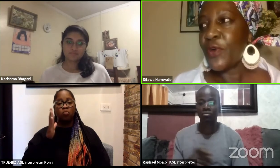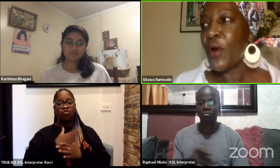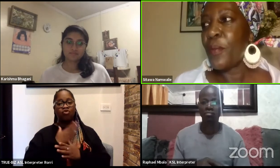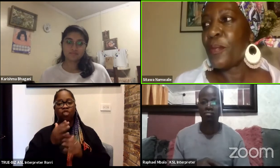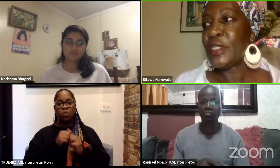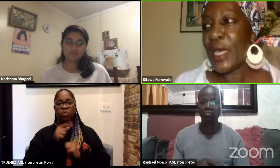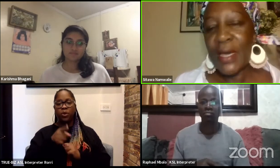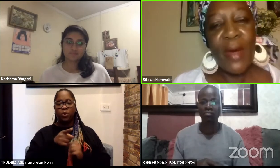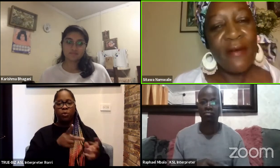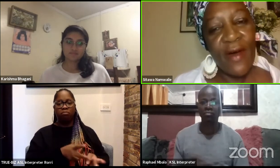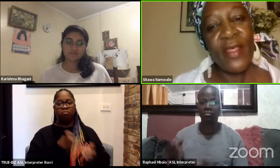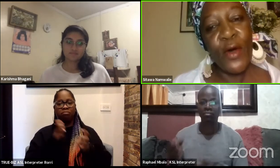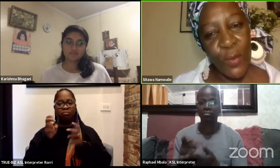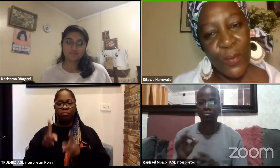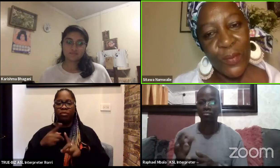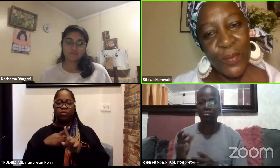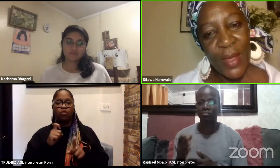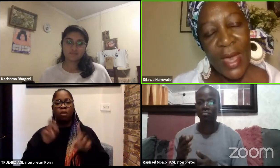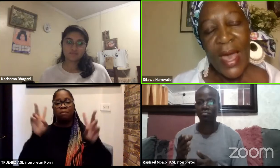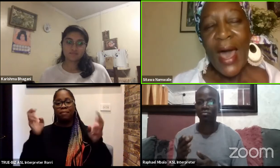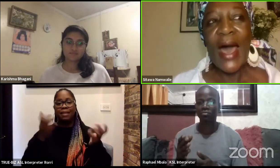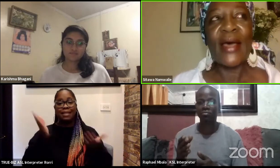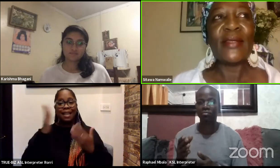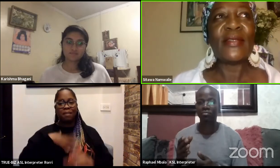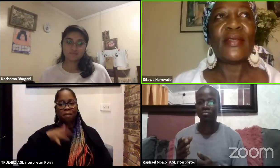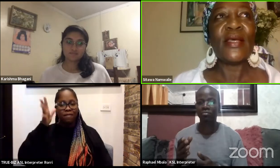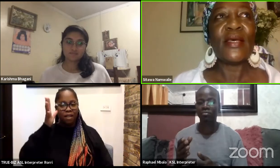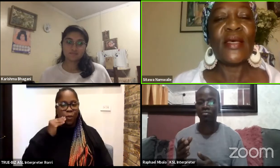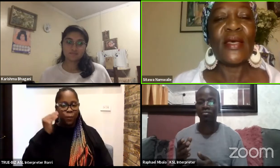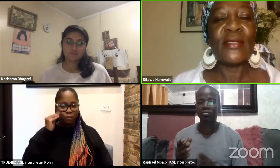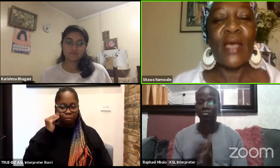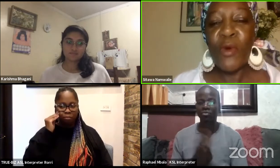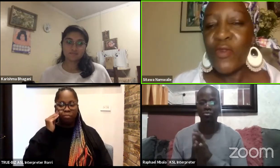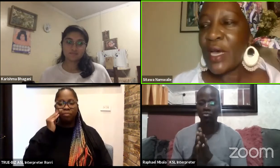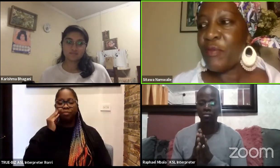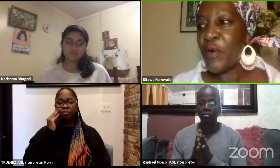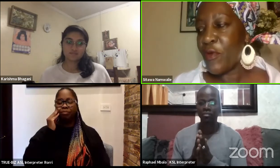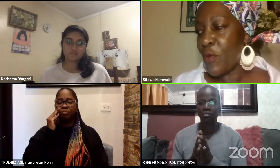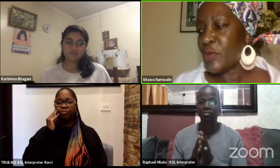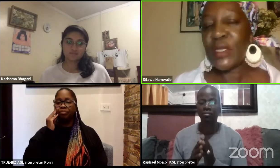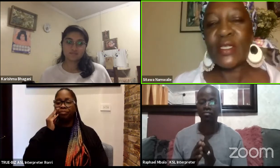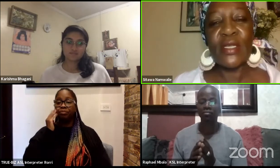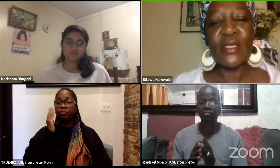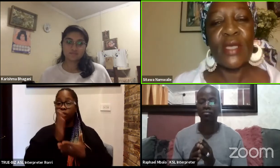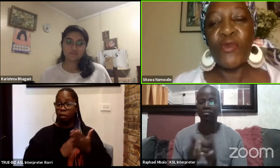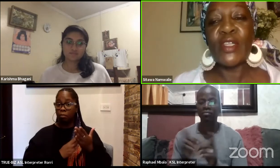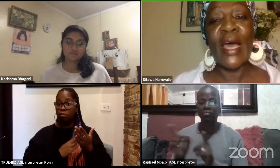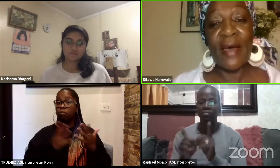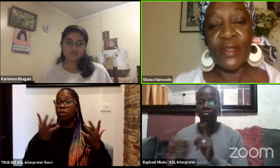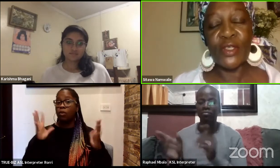from "Taking My Father Home". And some of it I've performed but some of it I haven't,